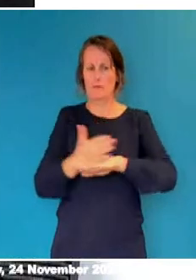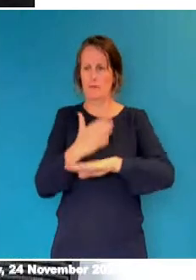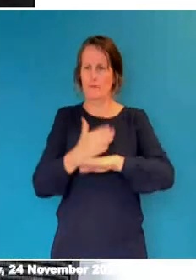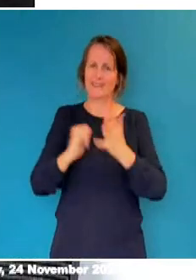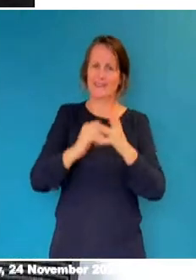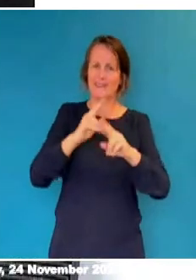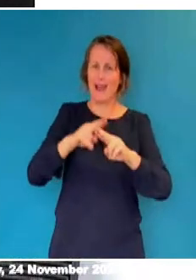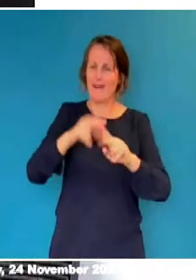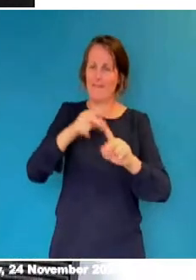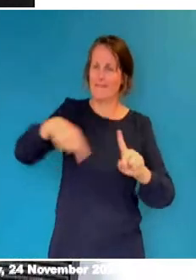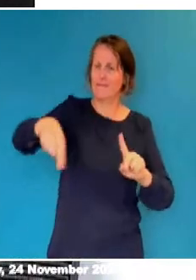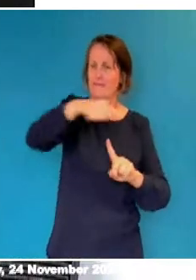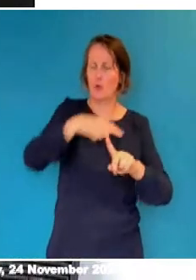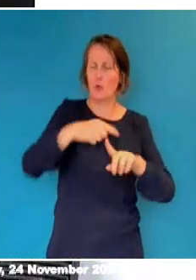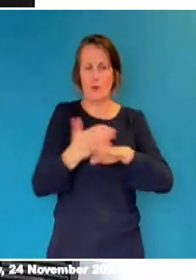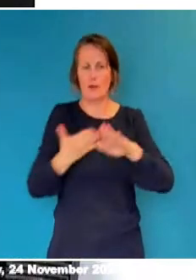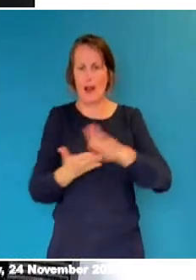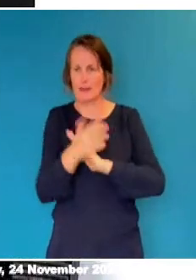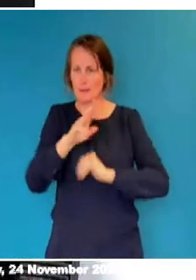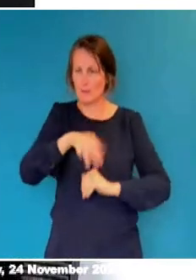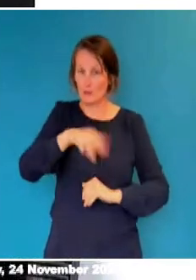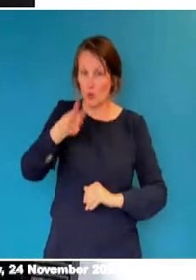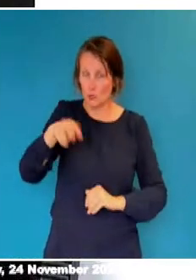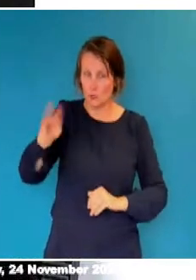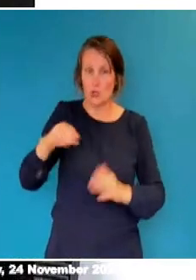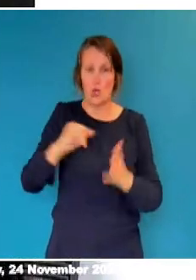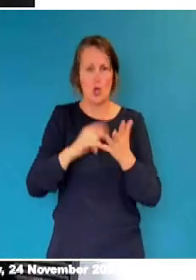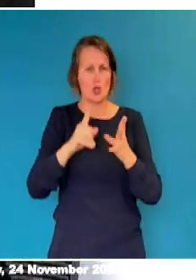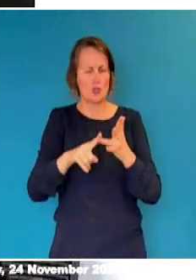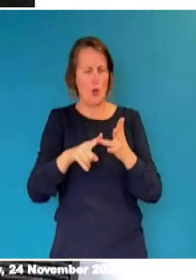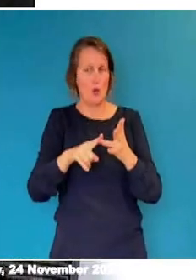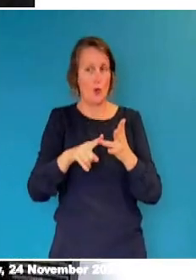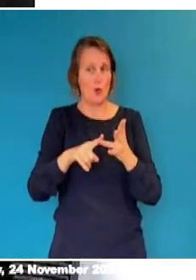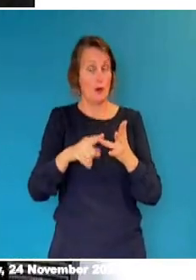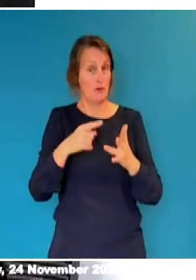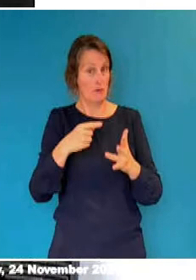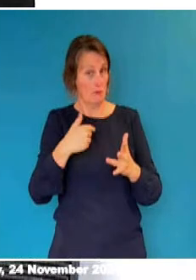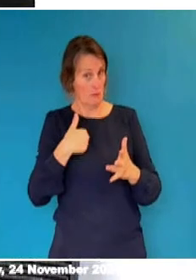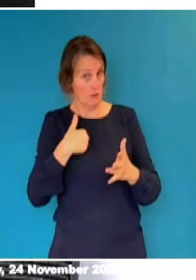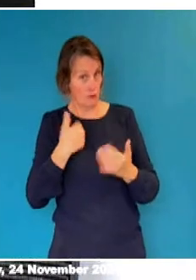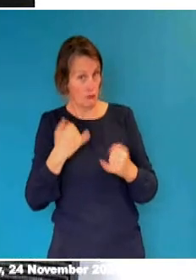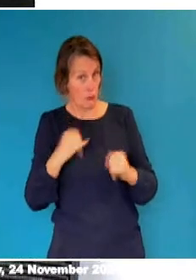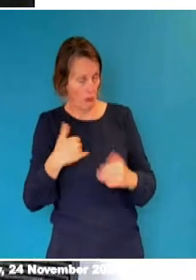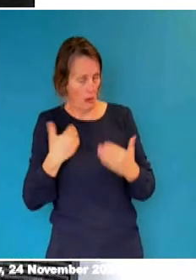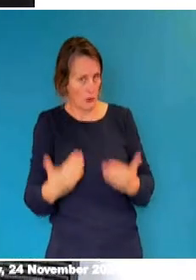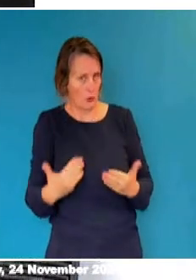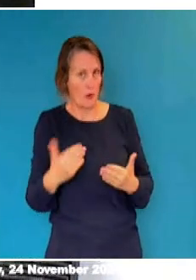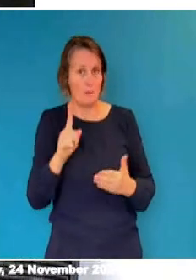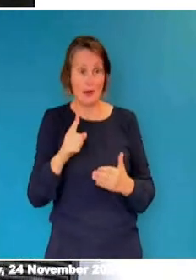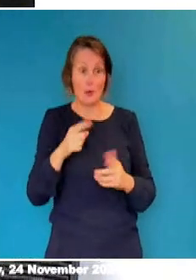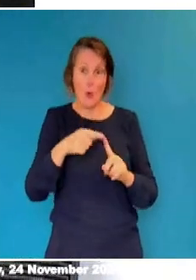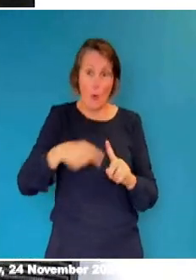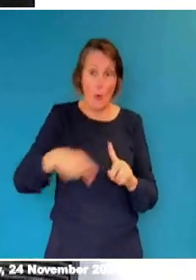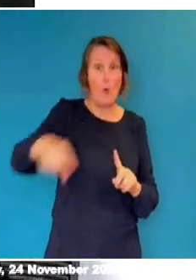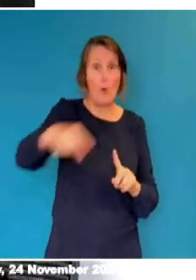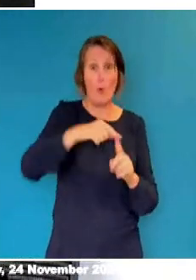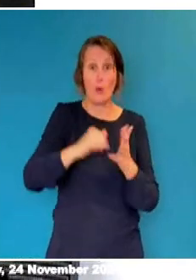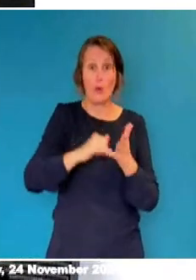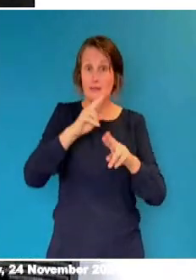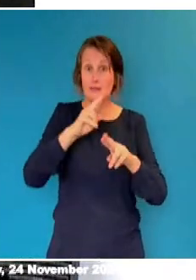So correct me if I'm wrong, but is it not the case that every employee of McDonald's goes through the RTO, is it?